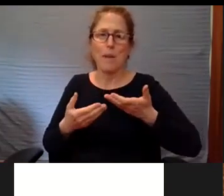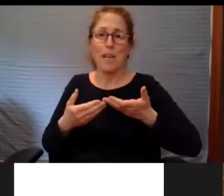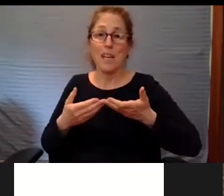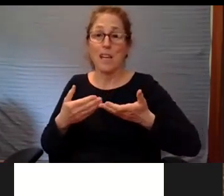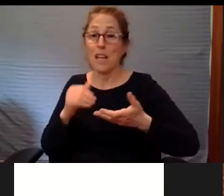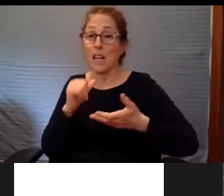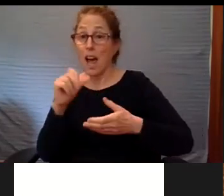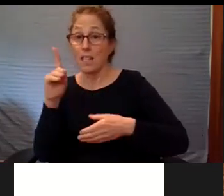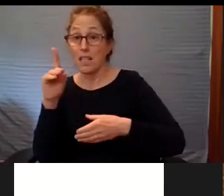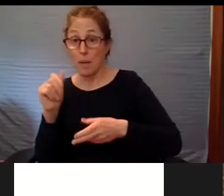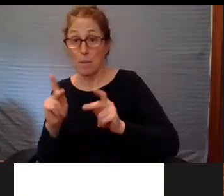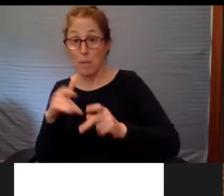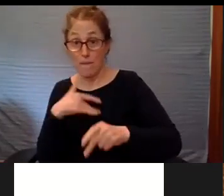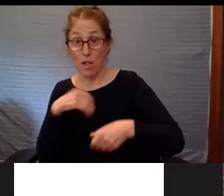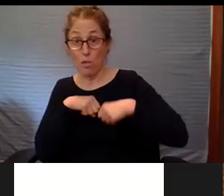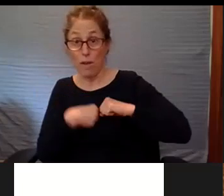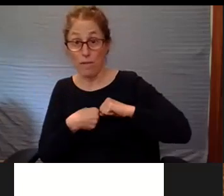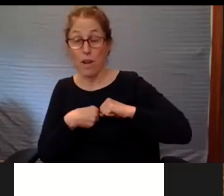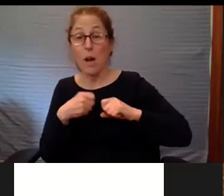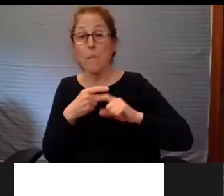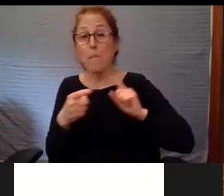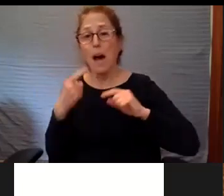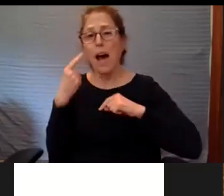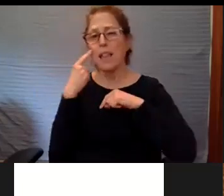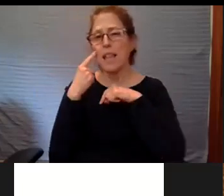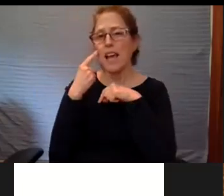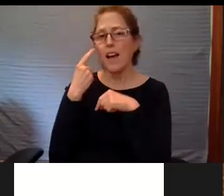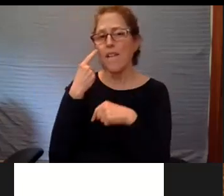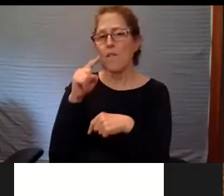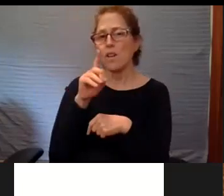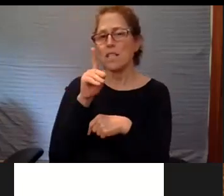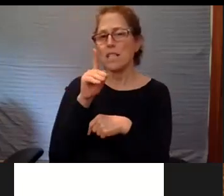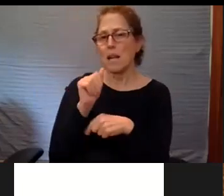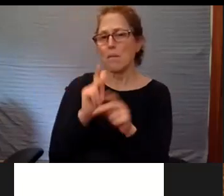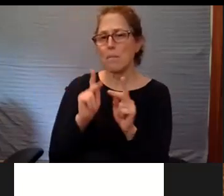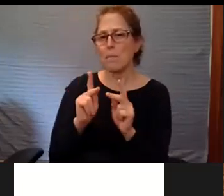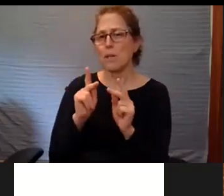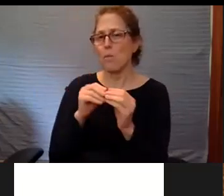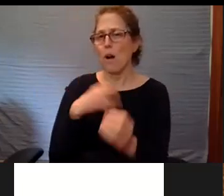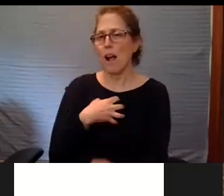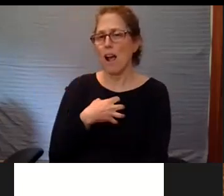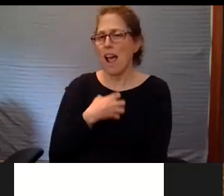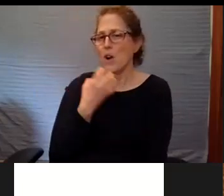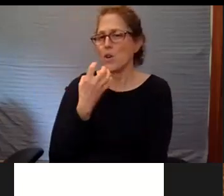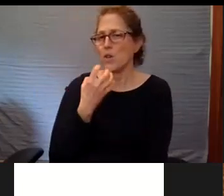people, but for us I believe, it's mostly anger.